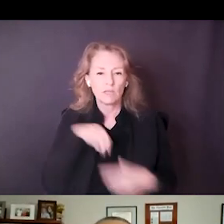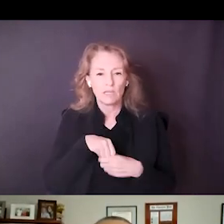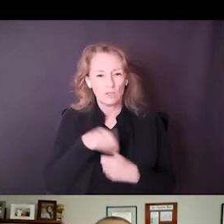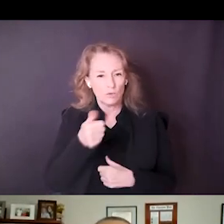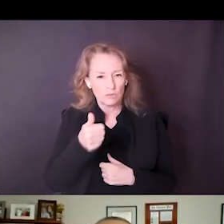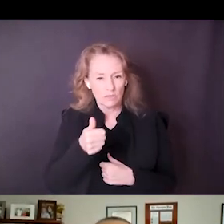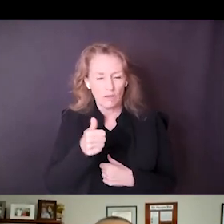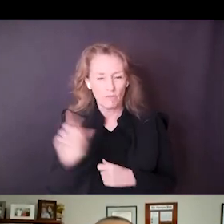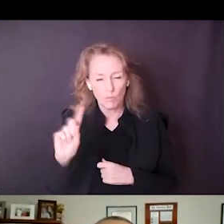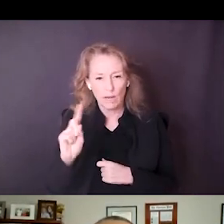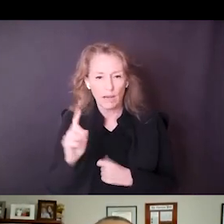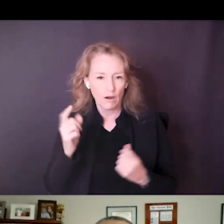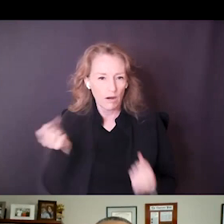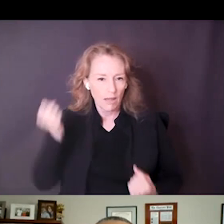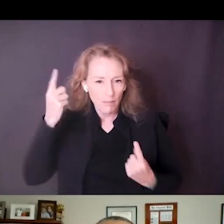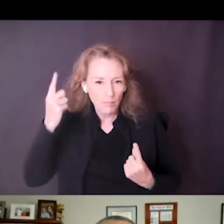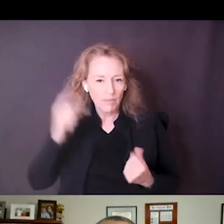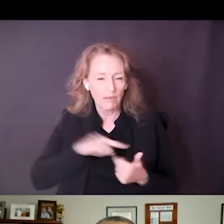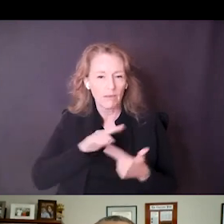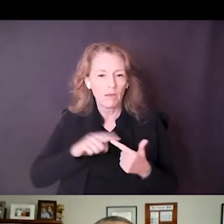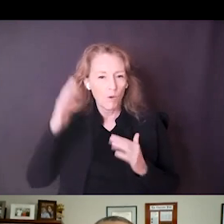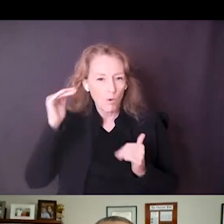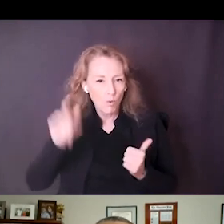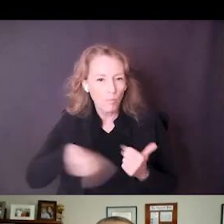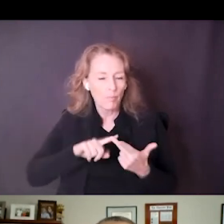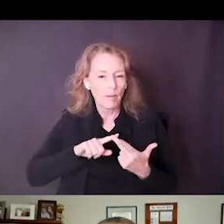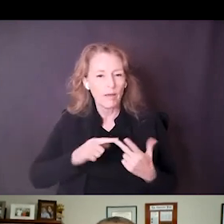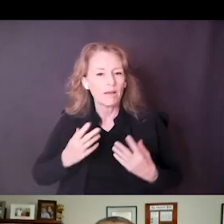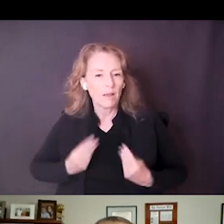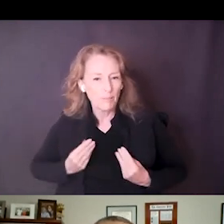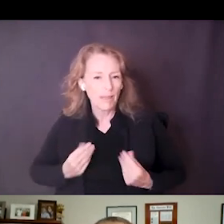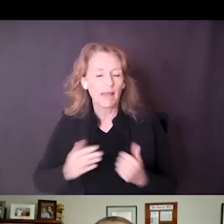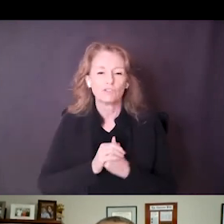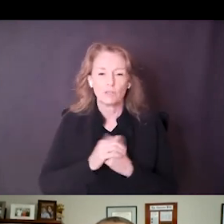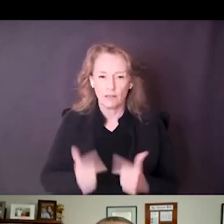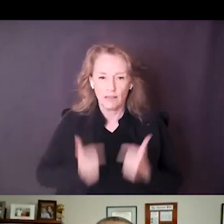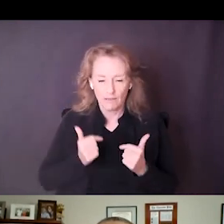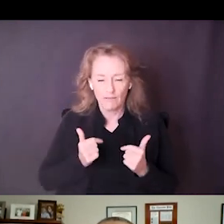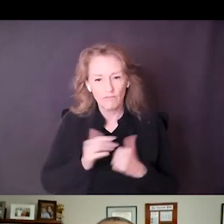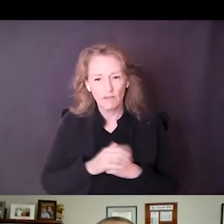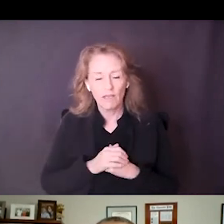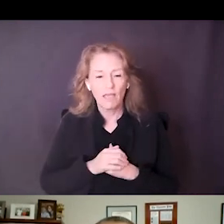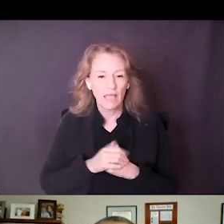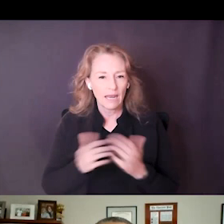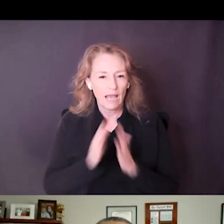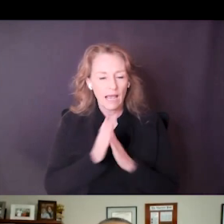AND COMPASSION LIVE AND I URGE YOU TO LINGER IN THAT PLACE.